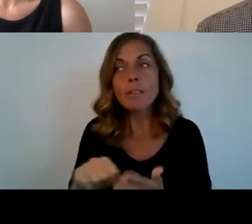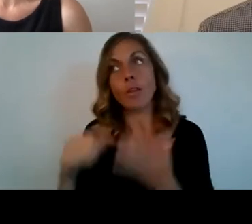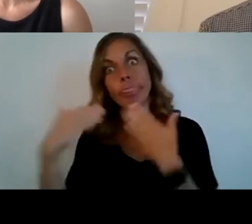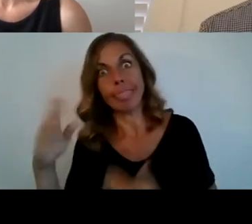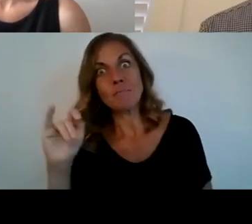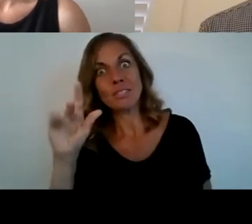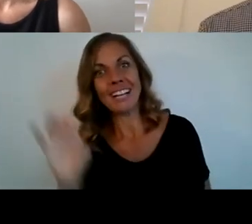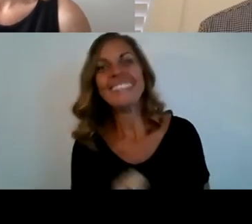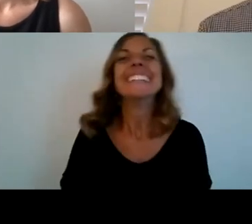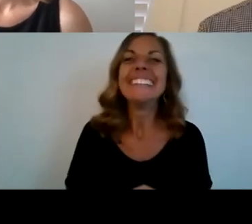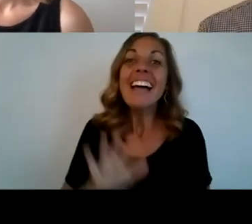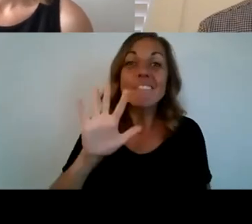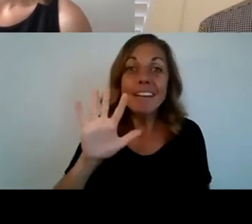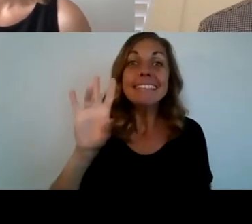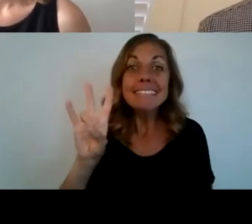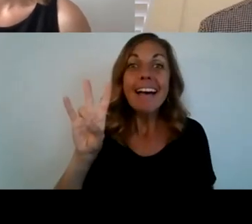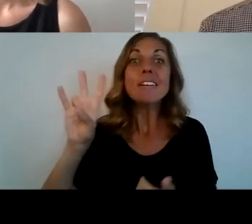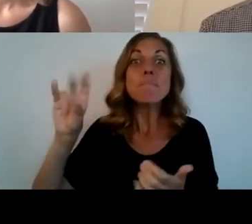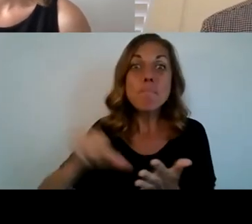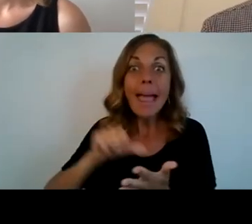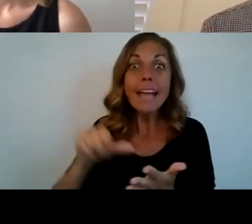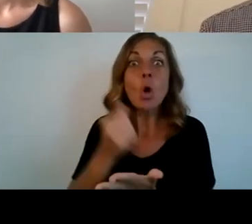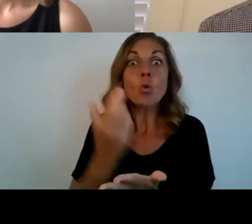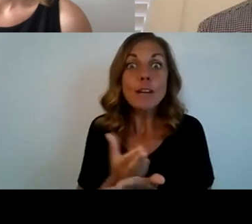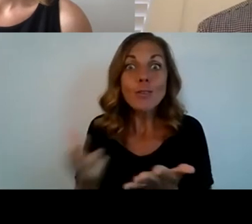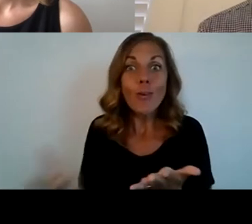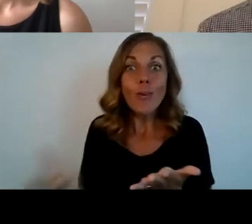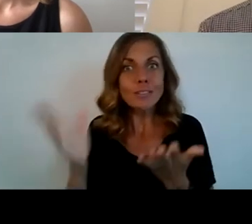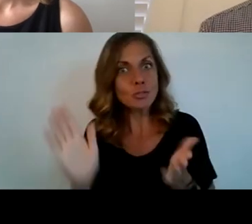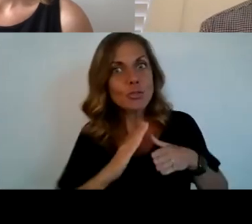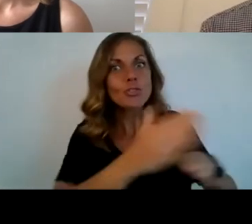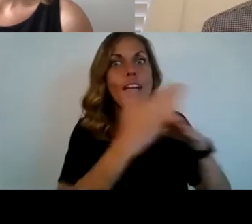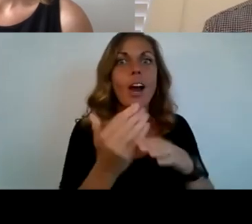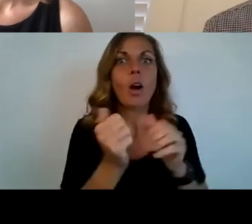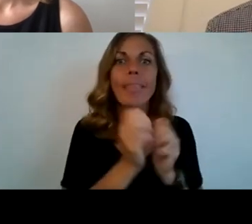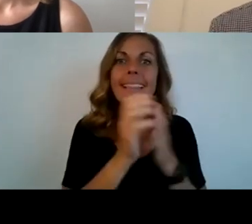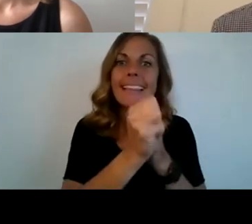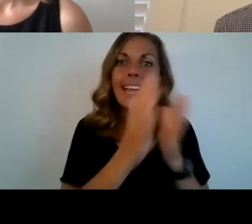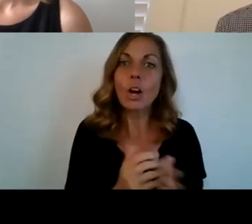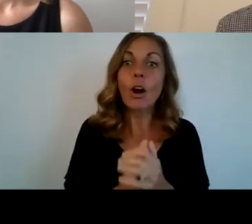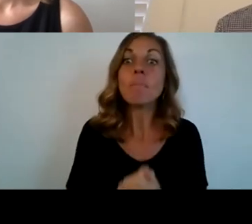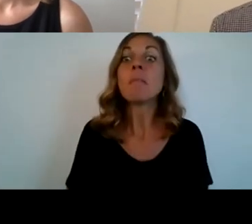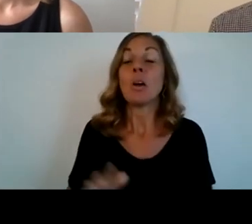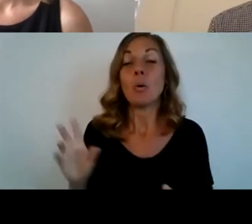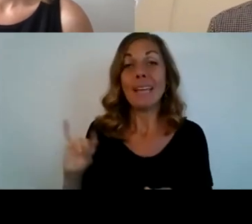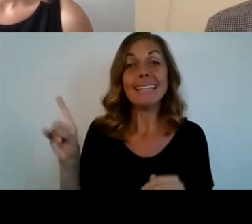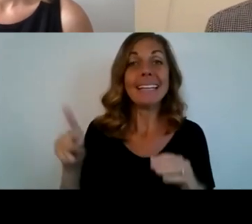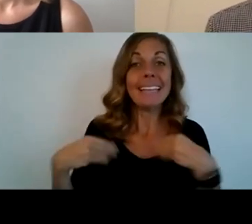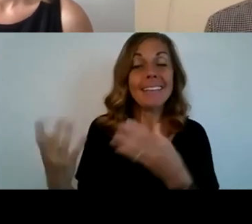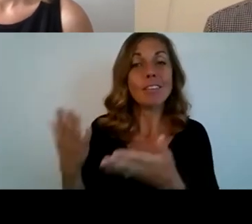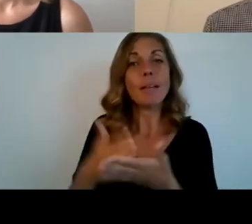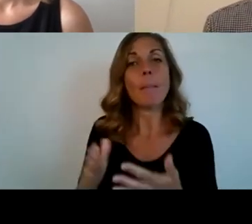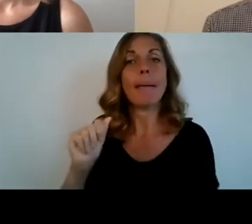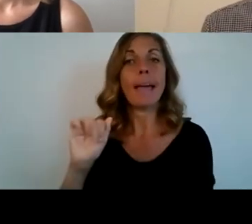resource to share with our leaders. And they gave airtime at the All Hands and got together